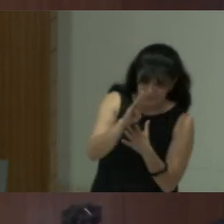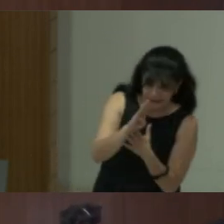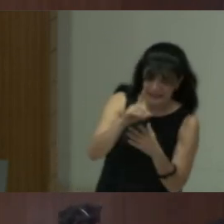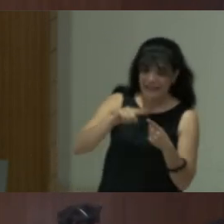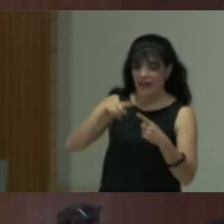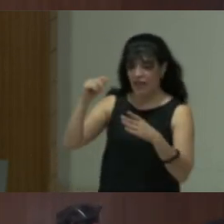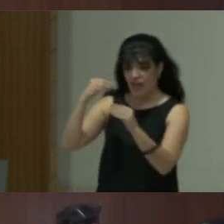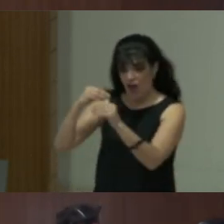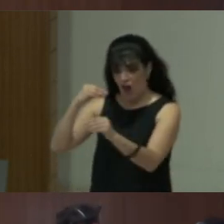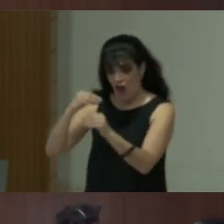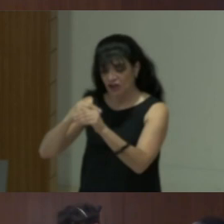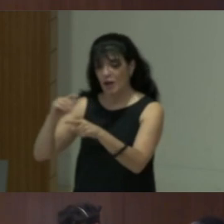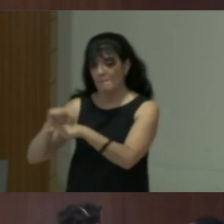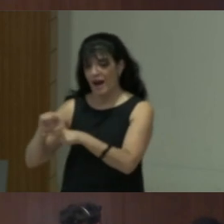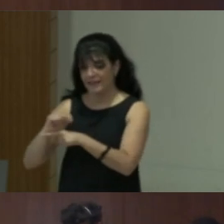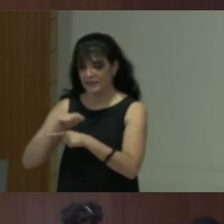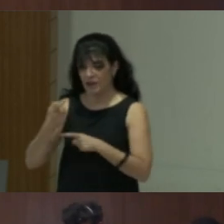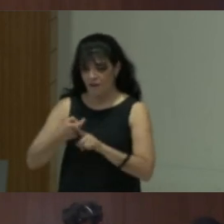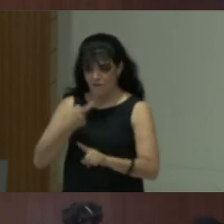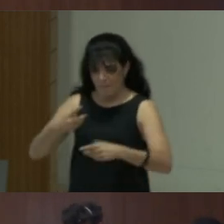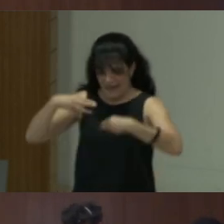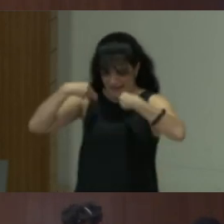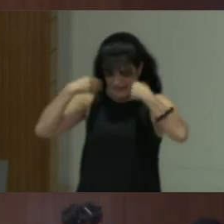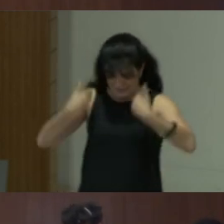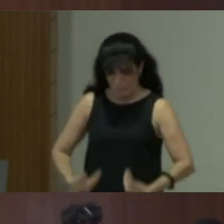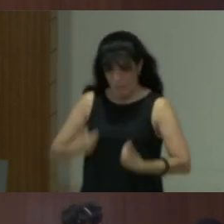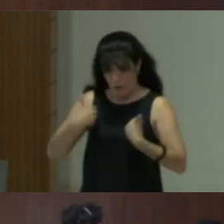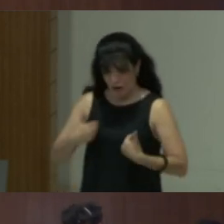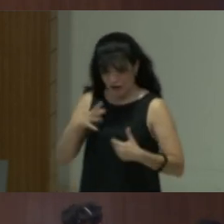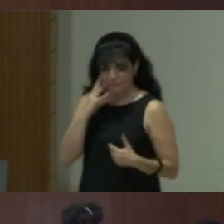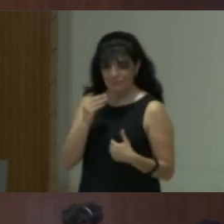drawing from his personal experience of being blind, to advocate for greater